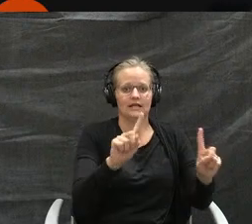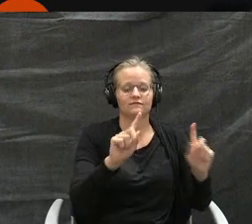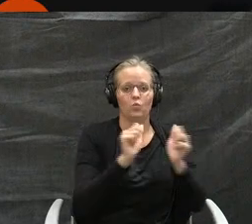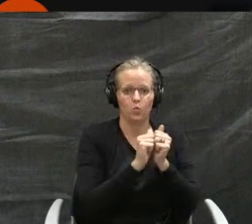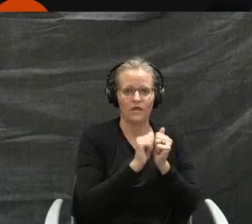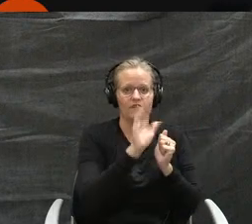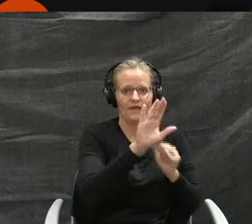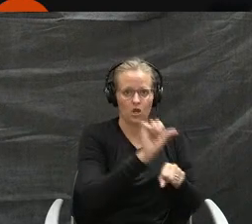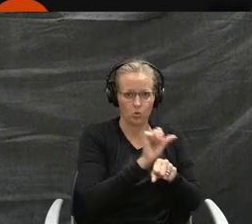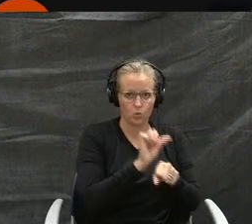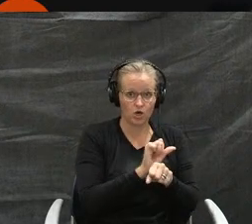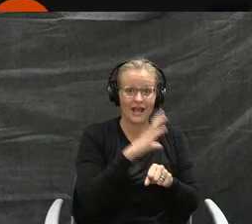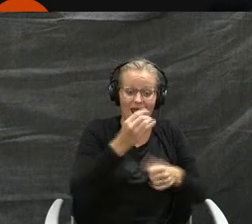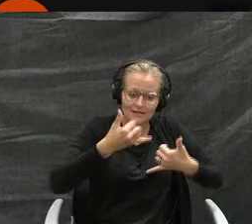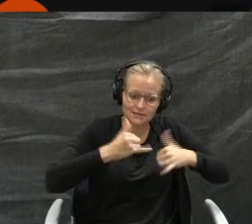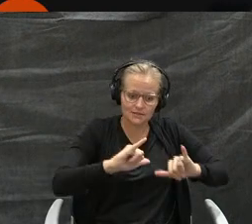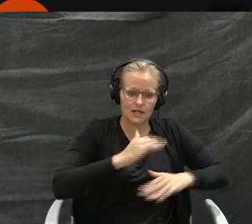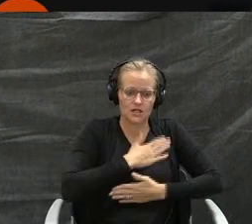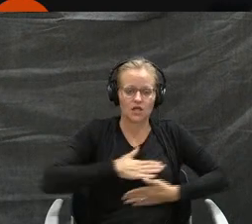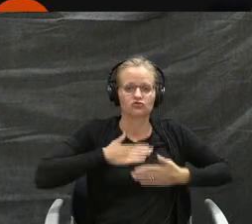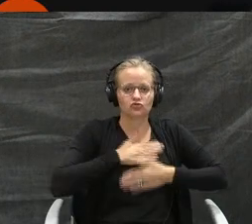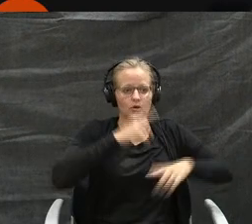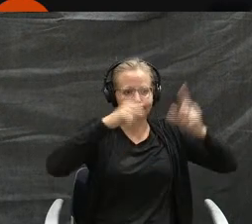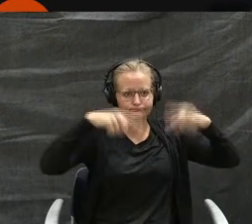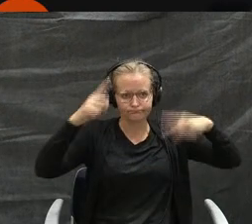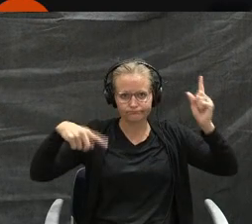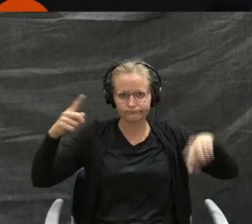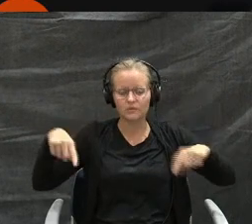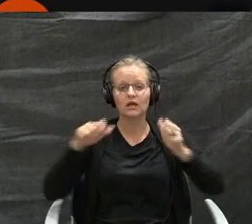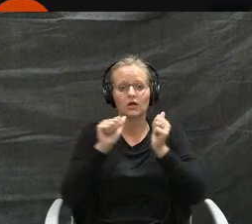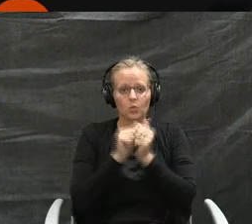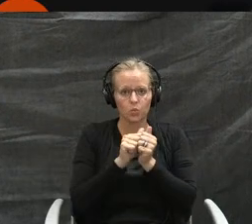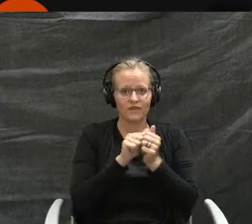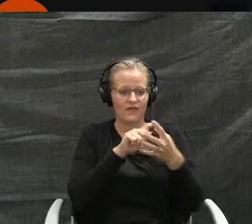and still enjoy all of the different activities at these courses offer.